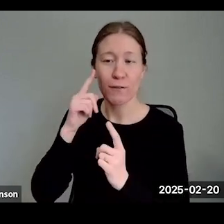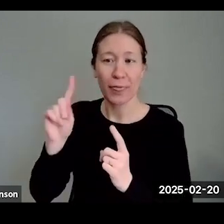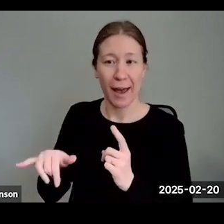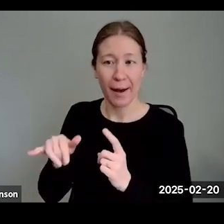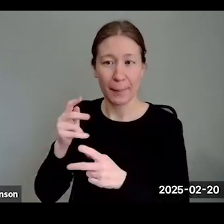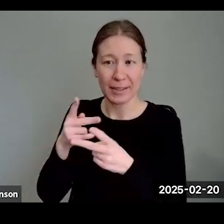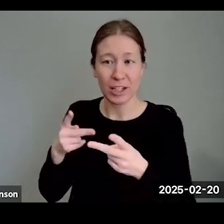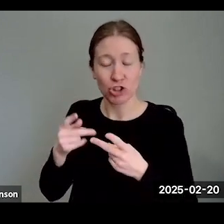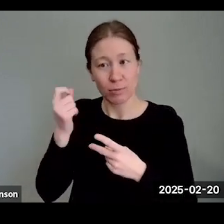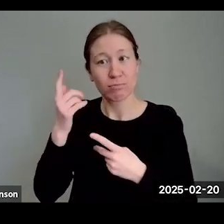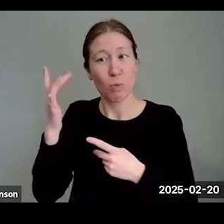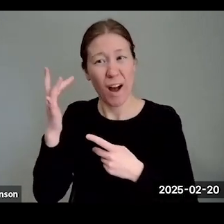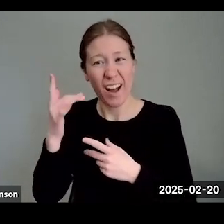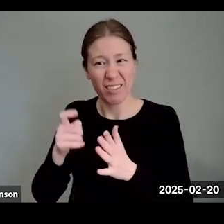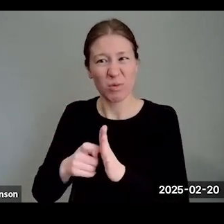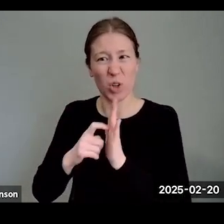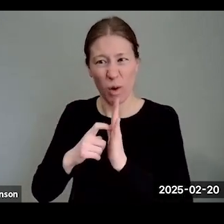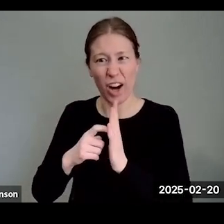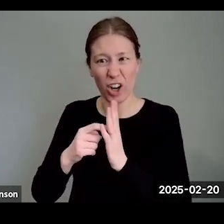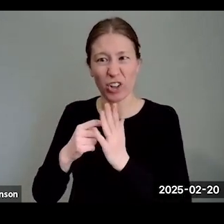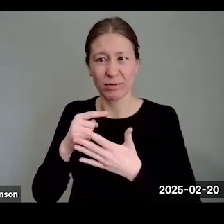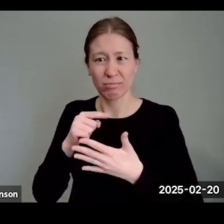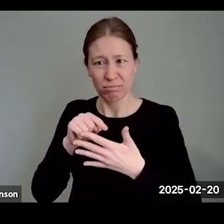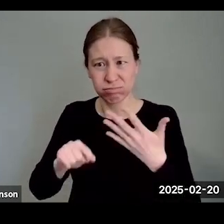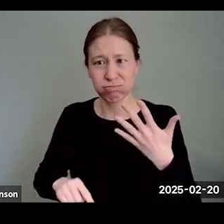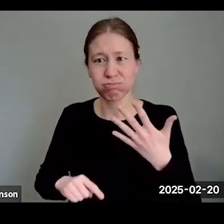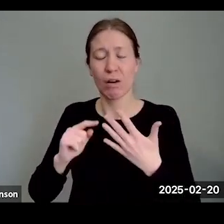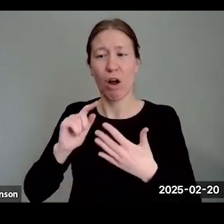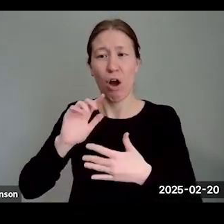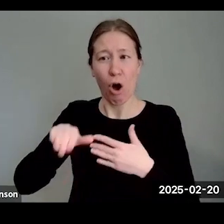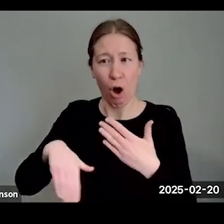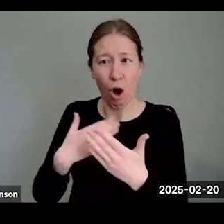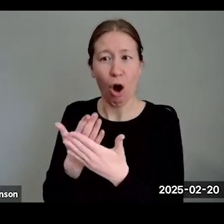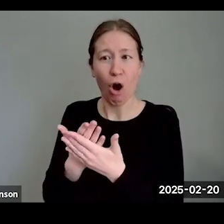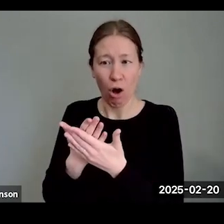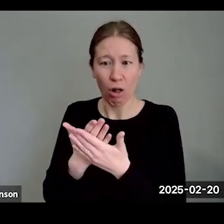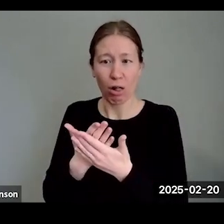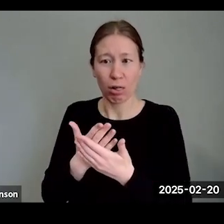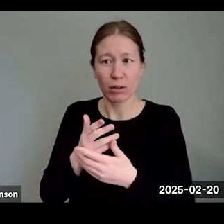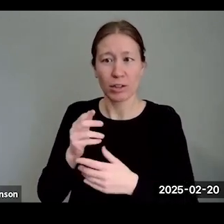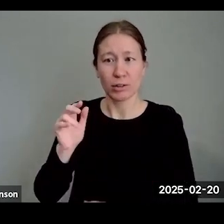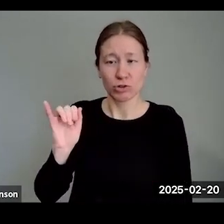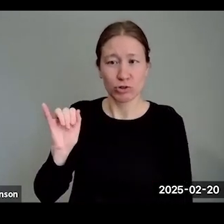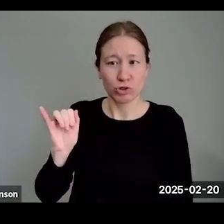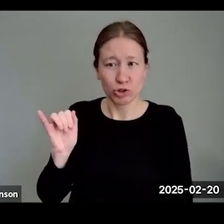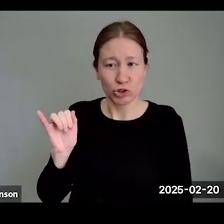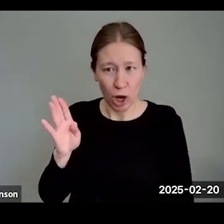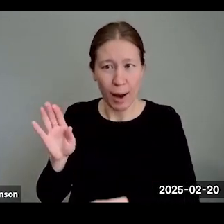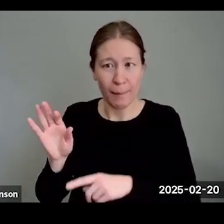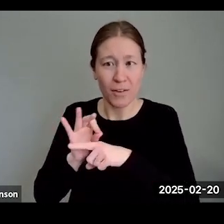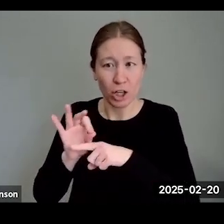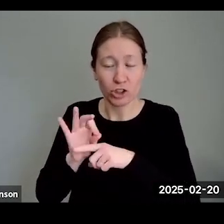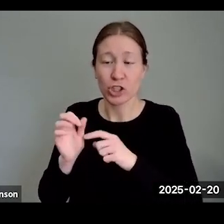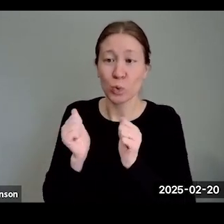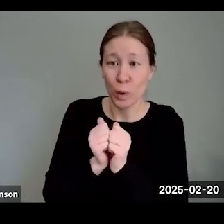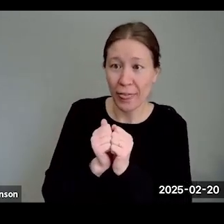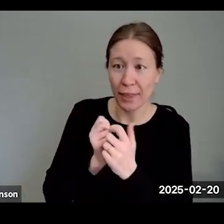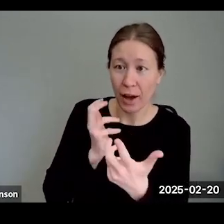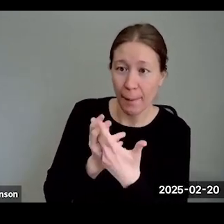to perform those essential functions, either with or without accommodation. So one of the things you'll hear people from our office say